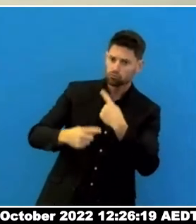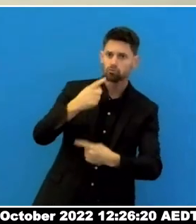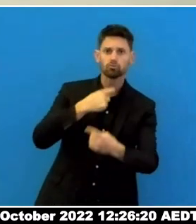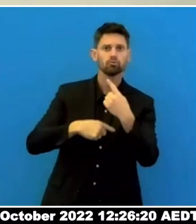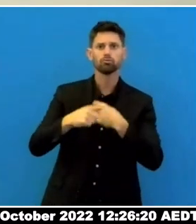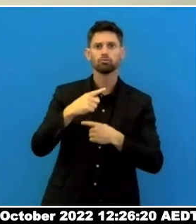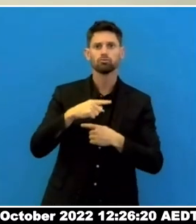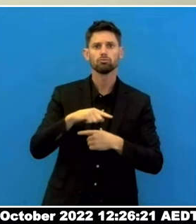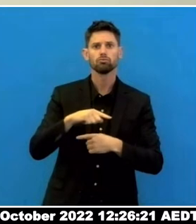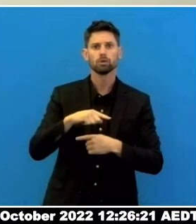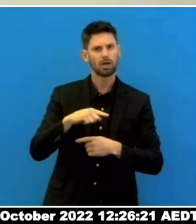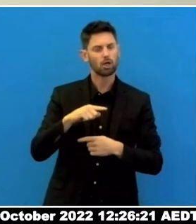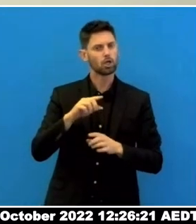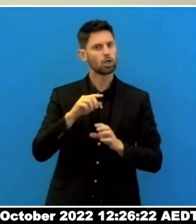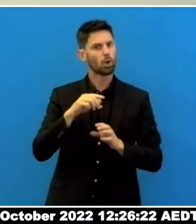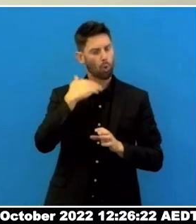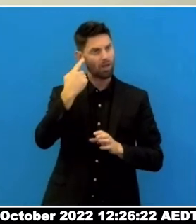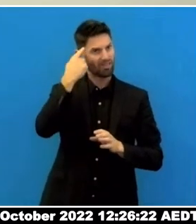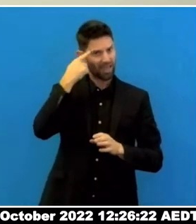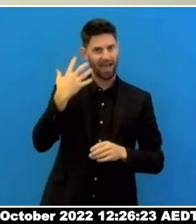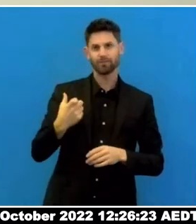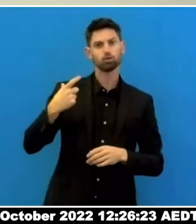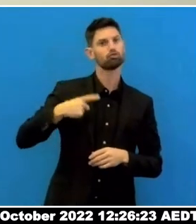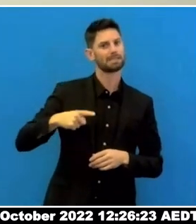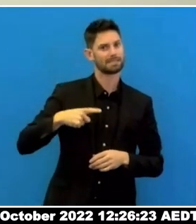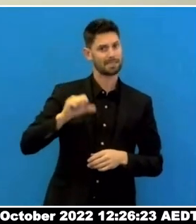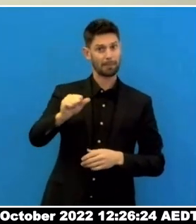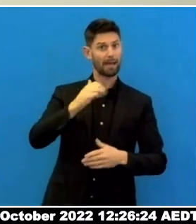in the moment. There is a reason for this person to behave the way that they are behaving.